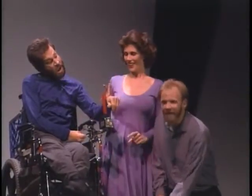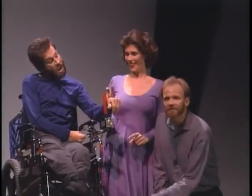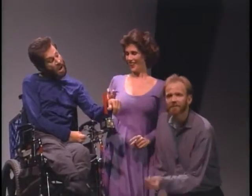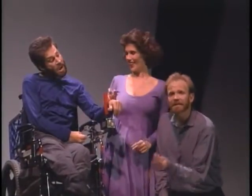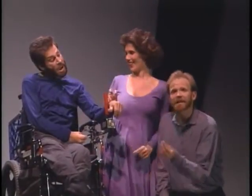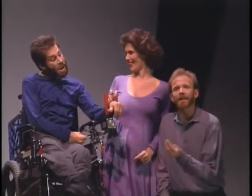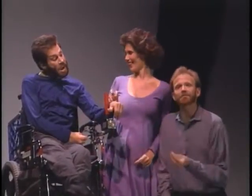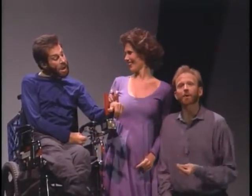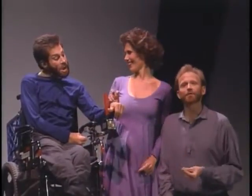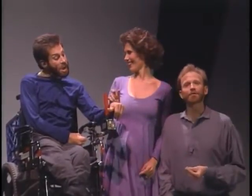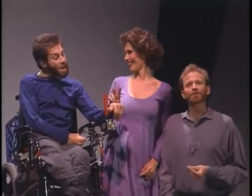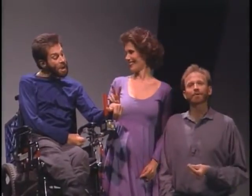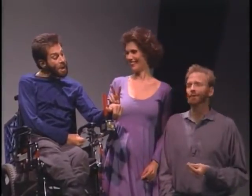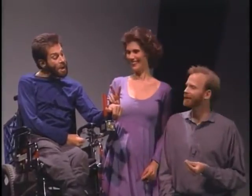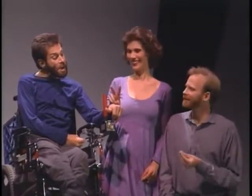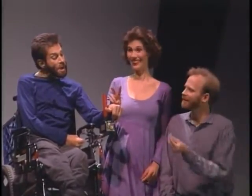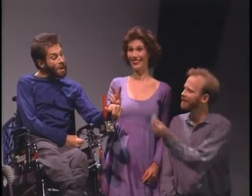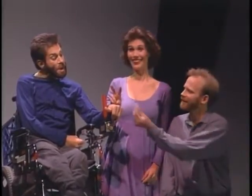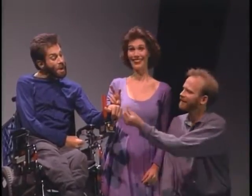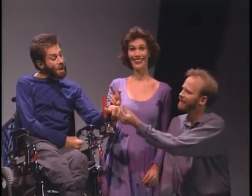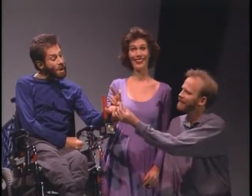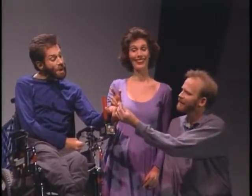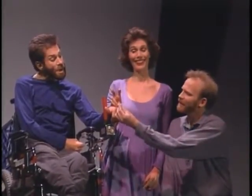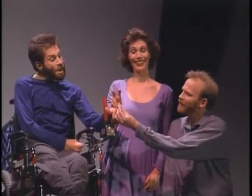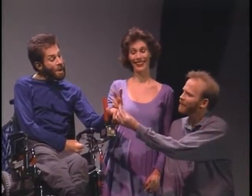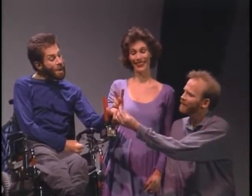could feed leftovers to